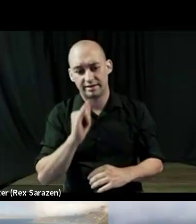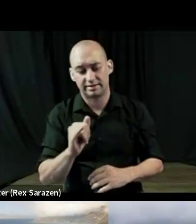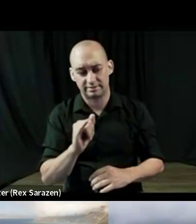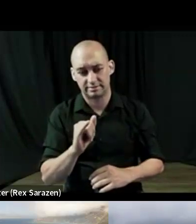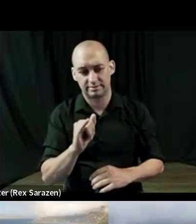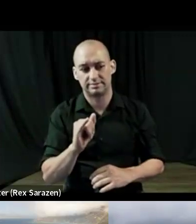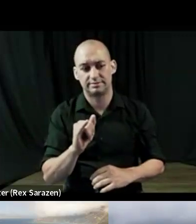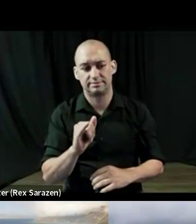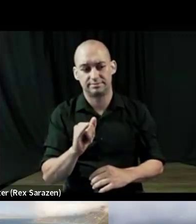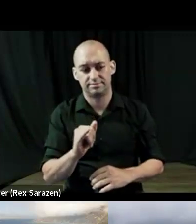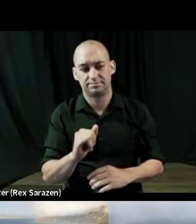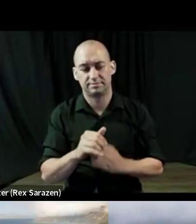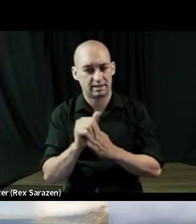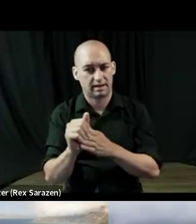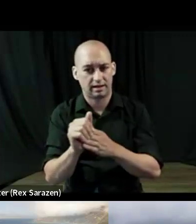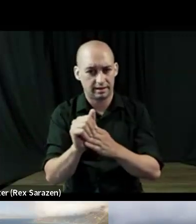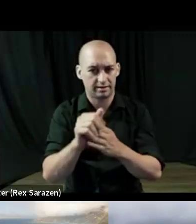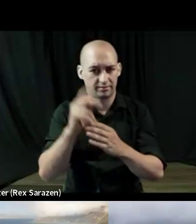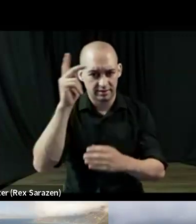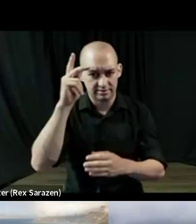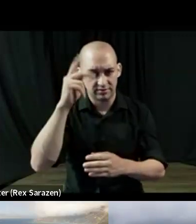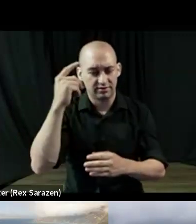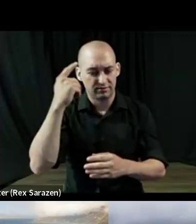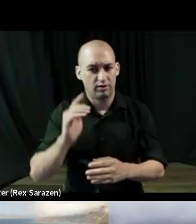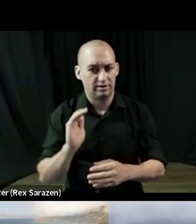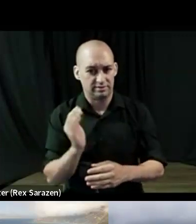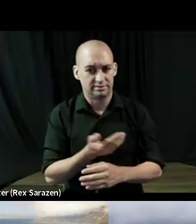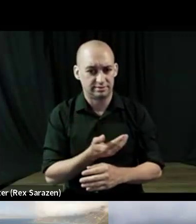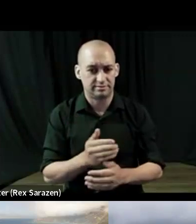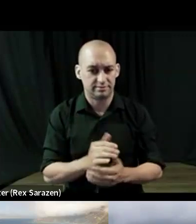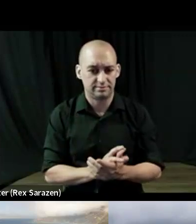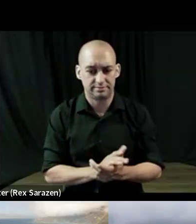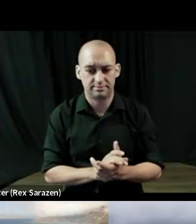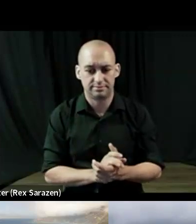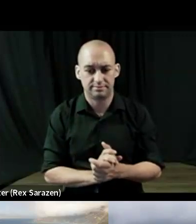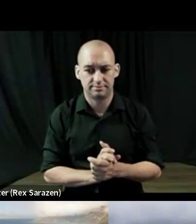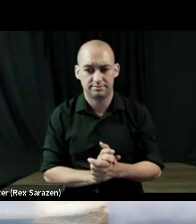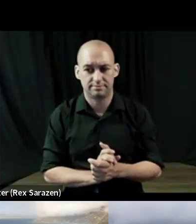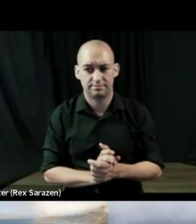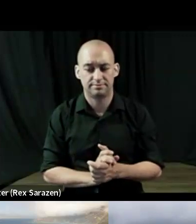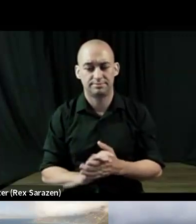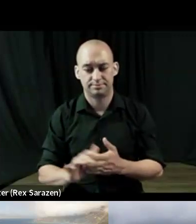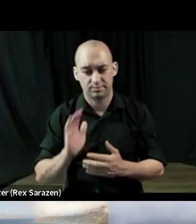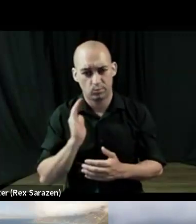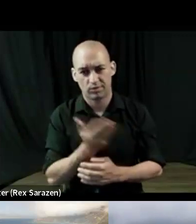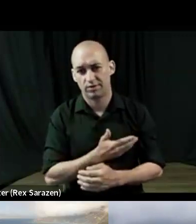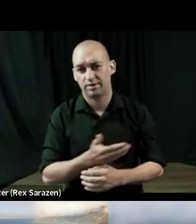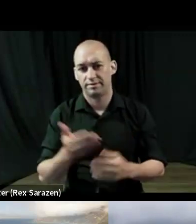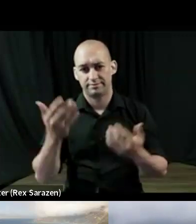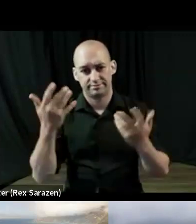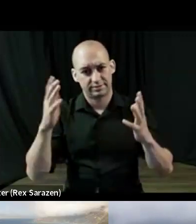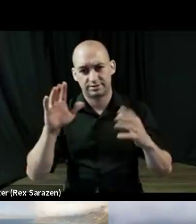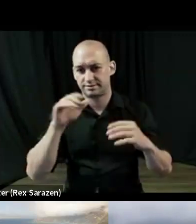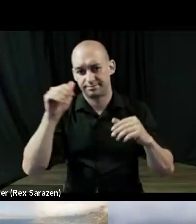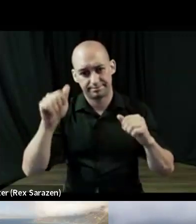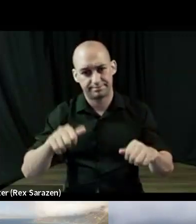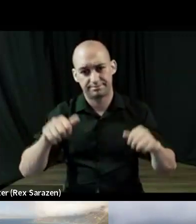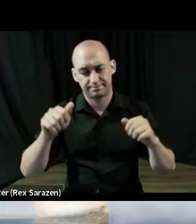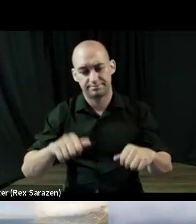you know, a guiding principle for us. So I would note that we have been unable to, up until last